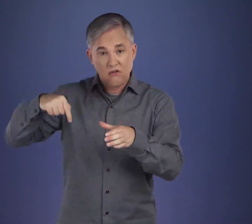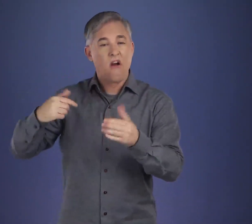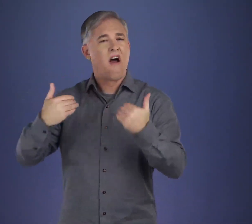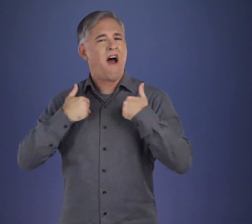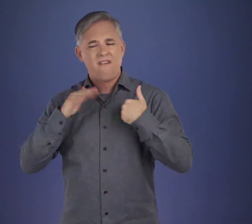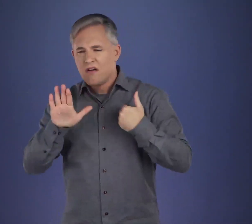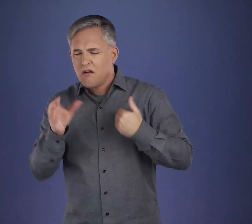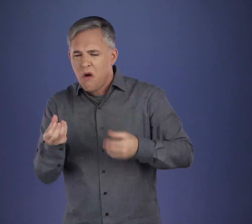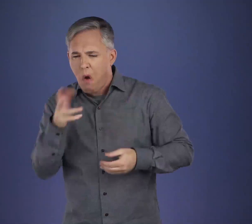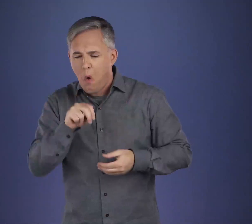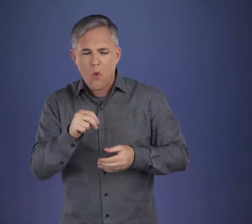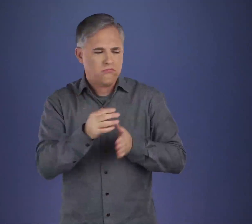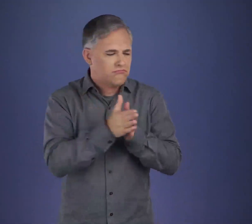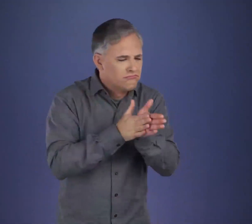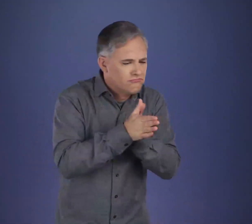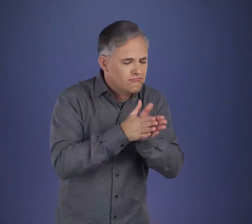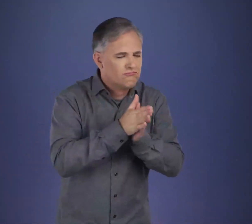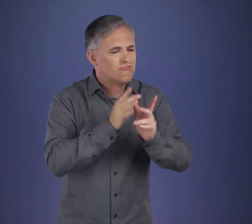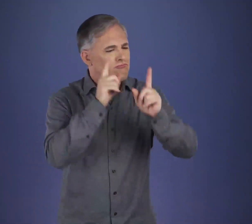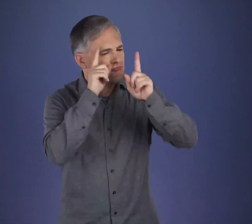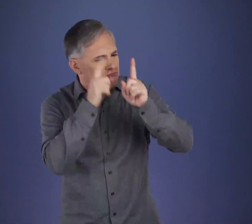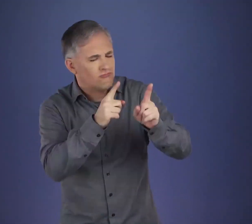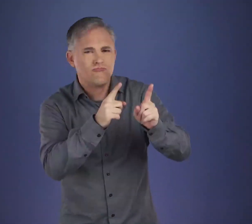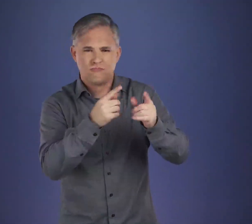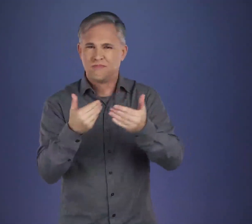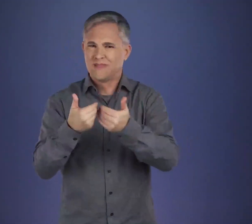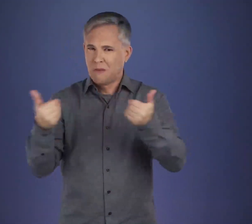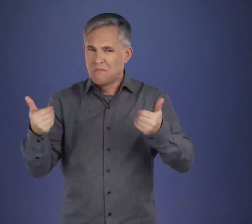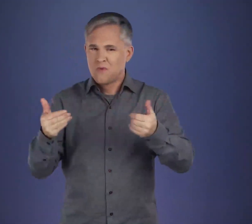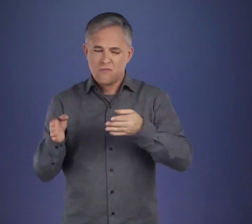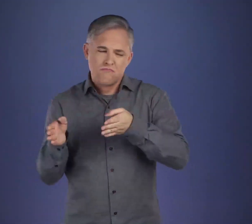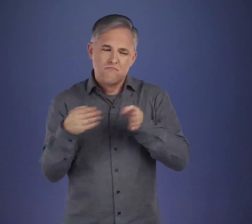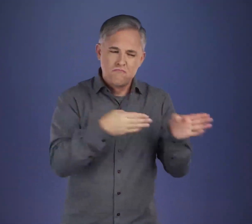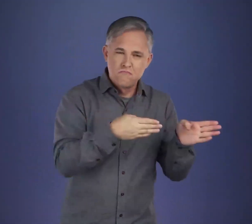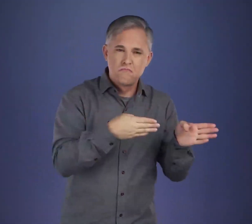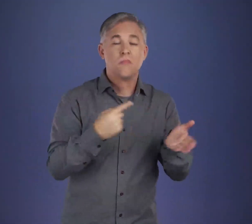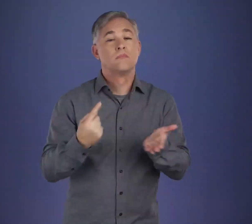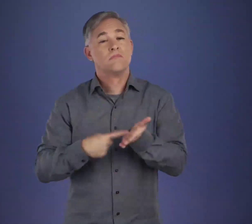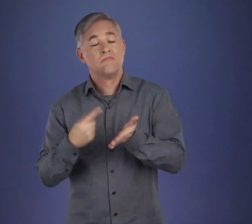rather than work only with the group. But once these men had hit upon a cure,